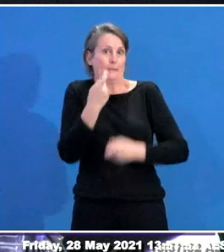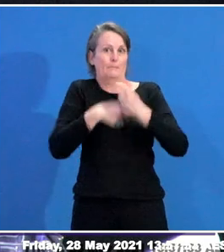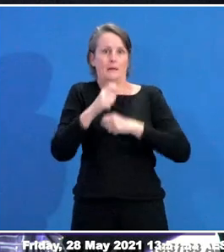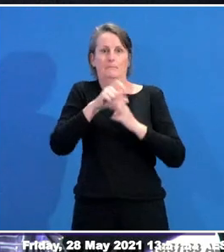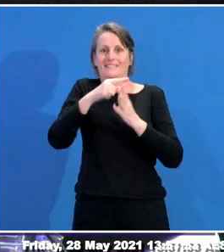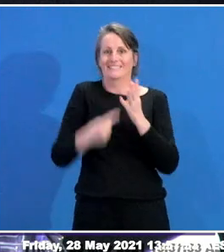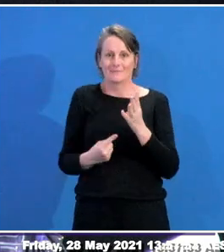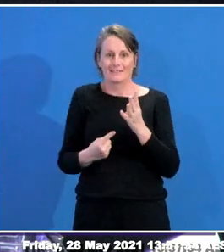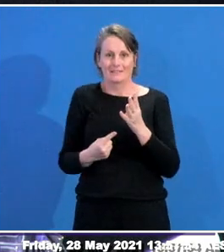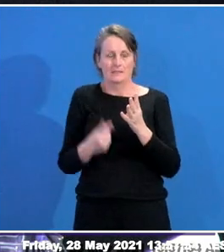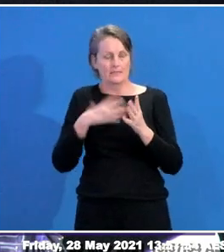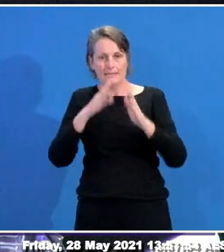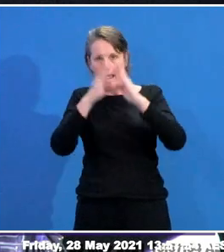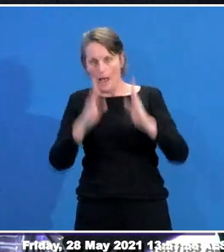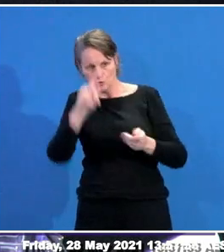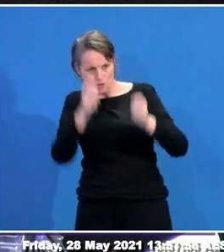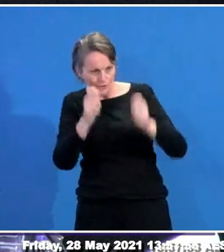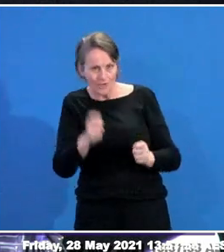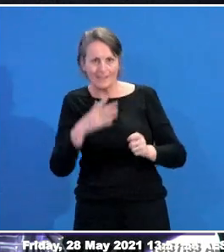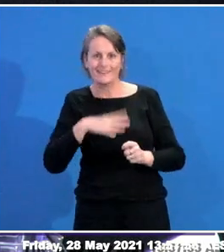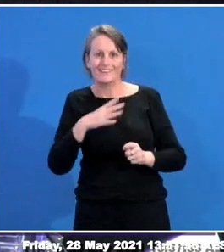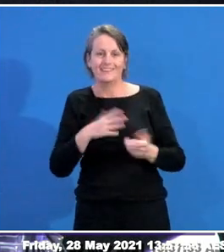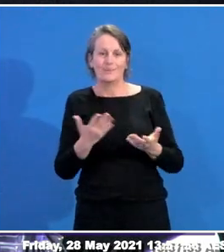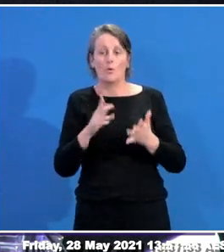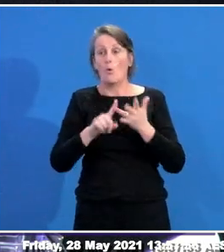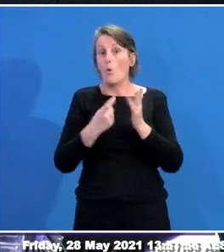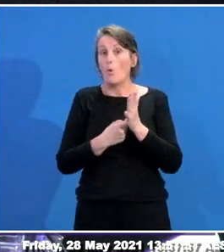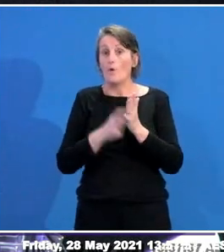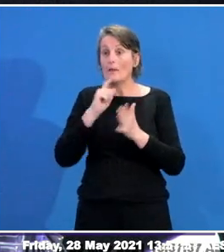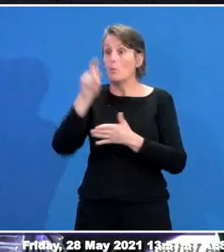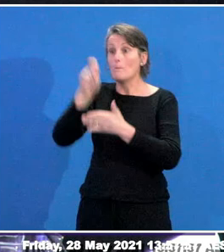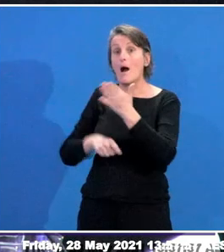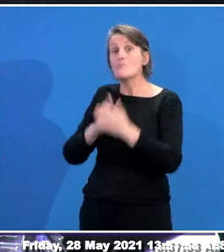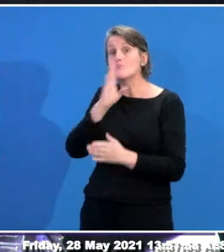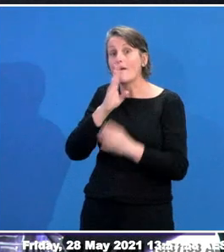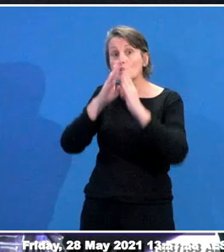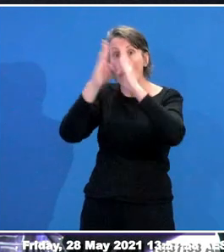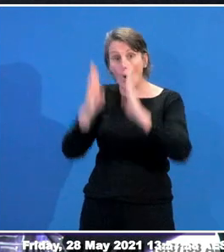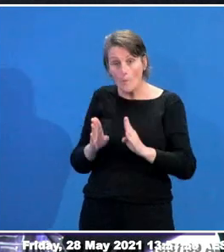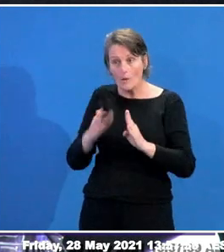that we are doing modifications to their existing home, or they are purchasing a home and we can do some modifications to assist with that too.